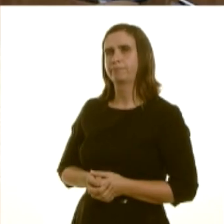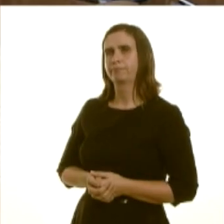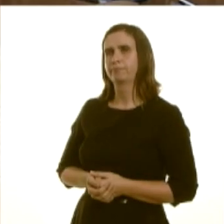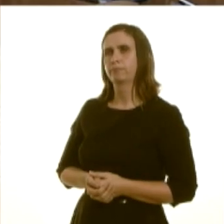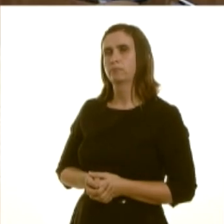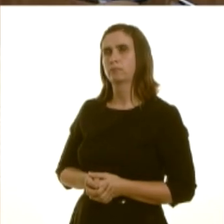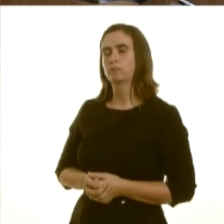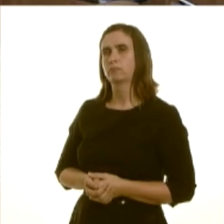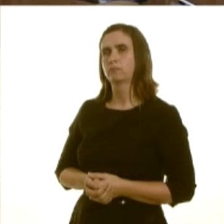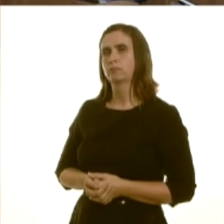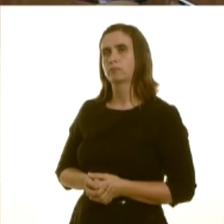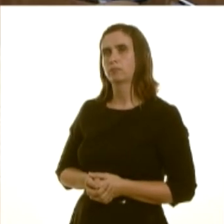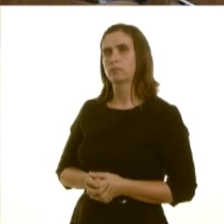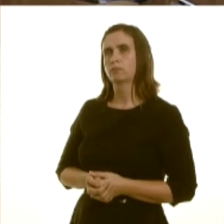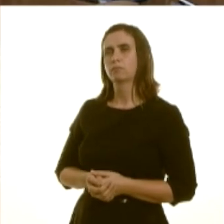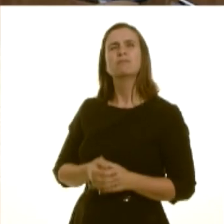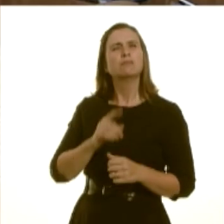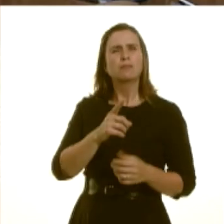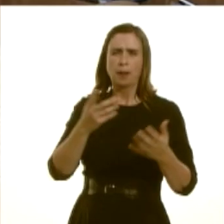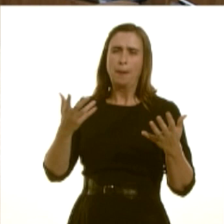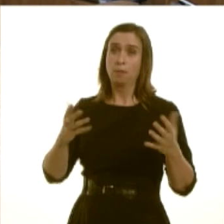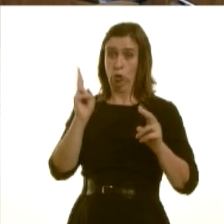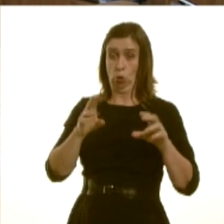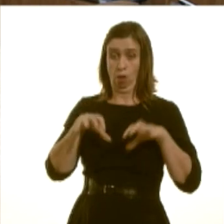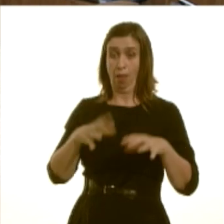that there is a difference between playing fields that are used and surplus land around